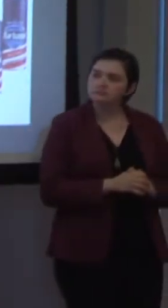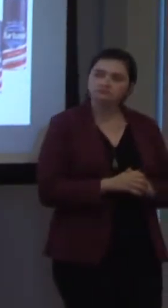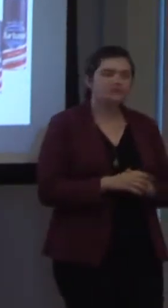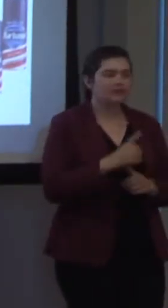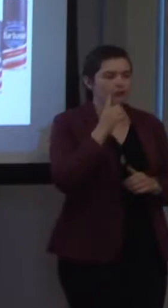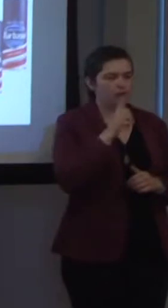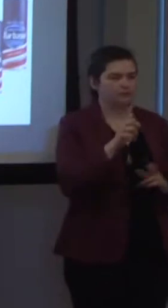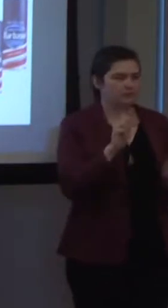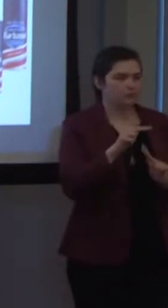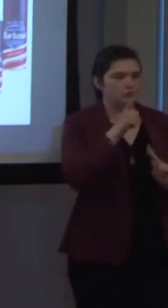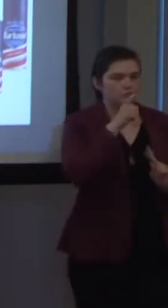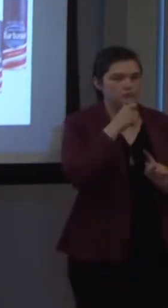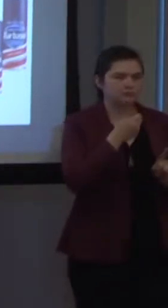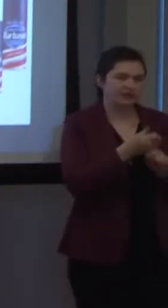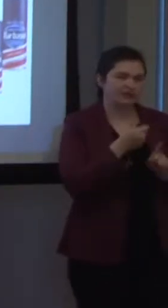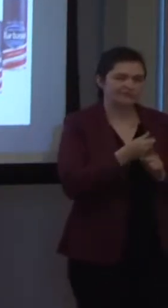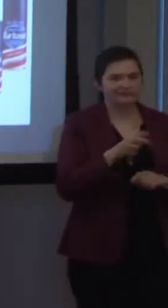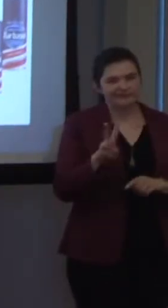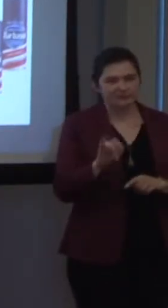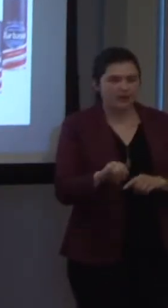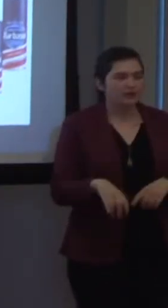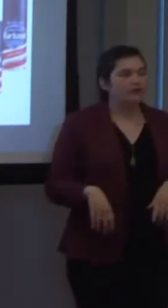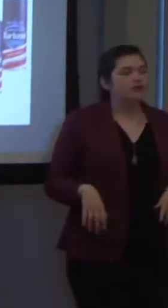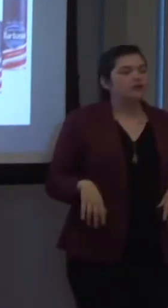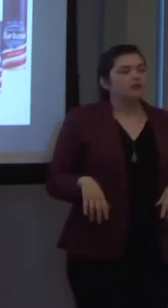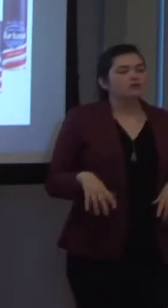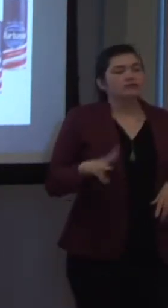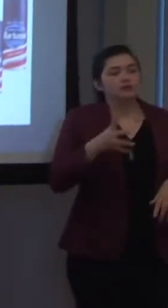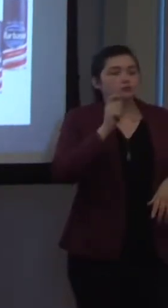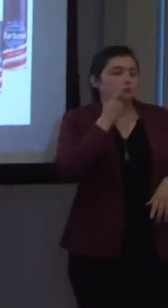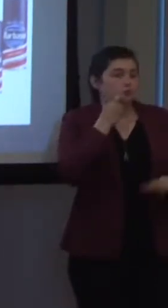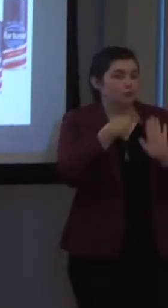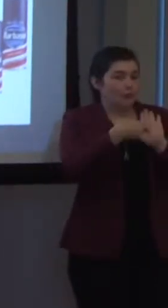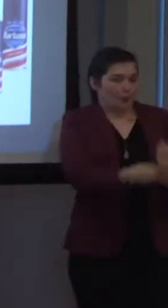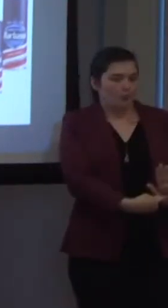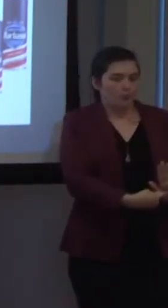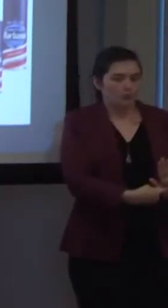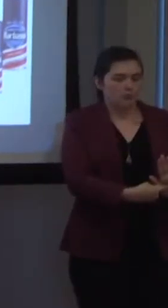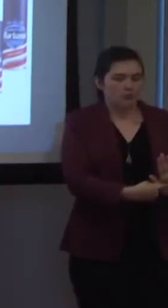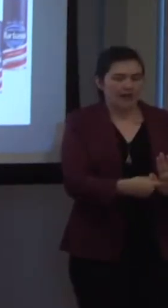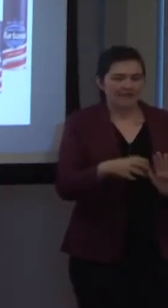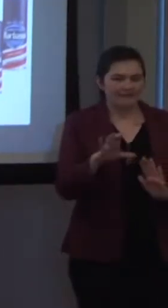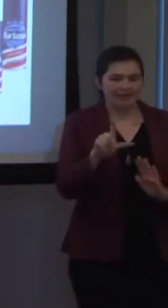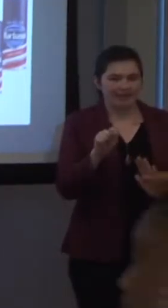for those who are also visually impaired, but also it's kind of, just, cool to show, where will add a clay surface,